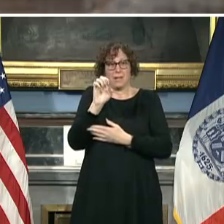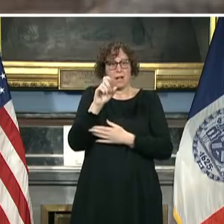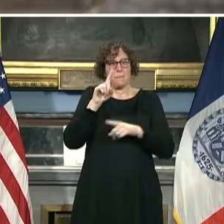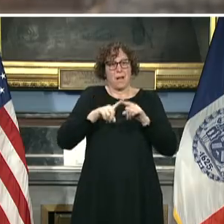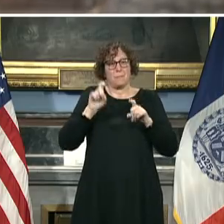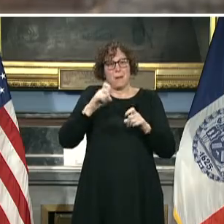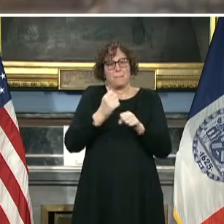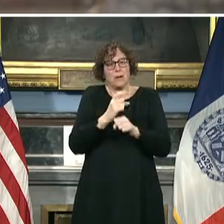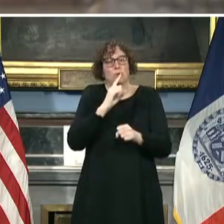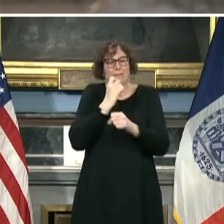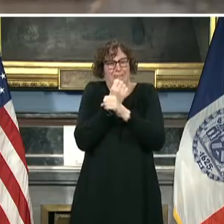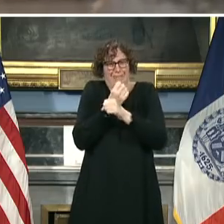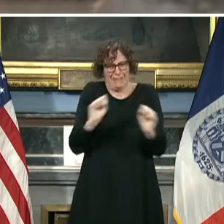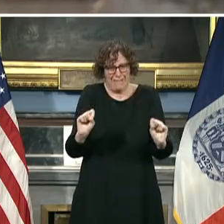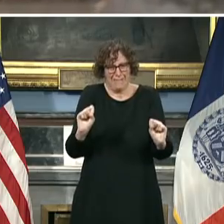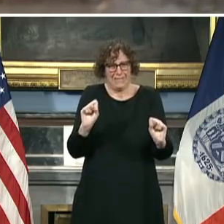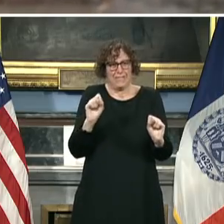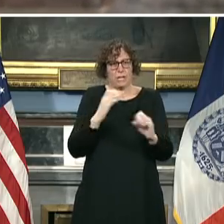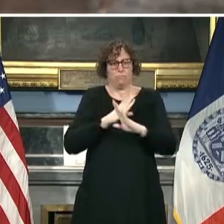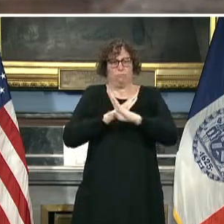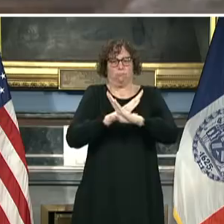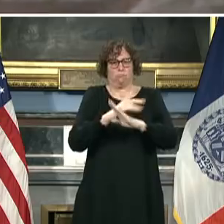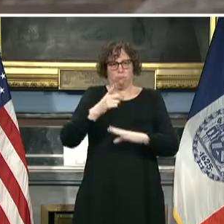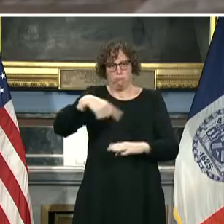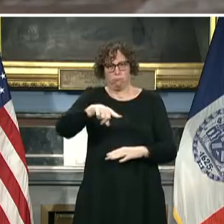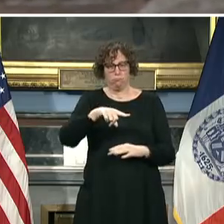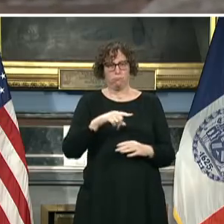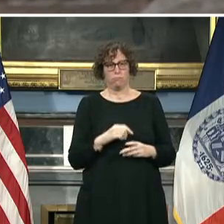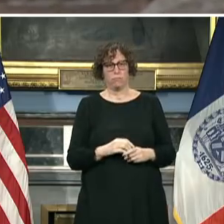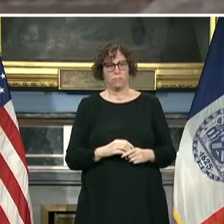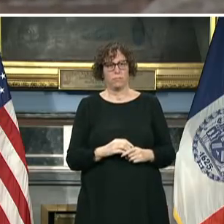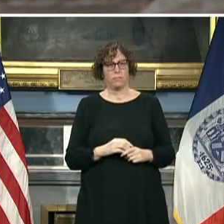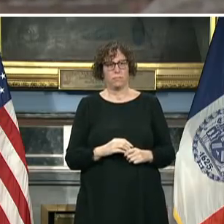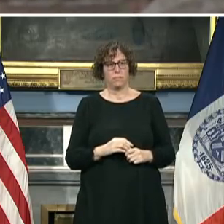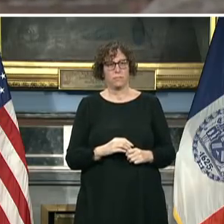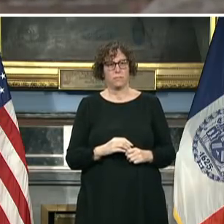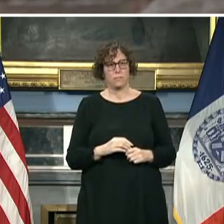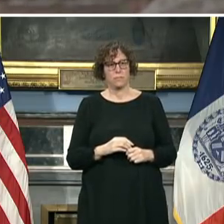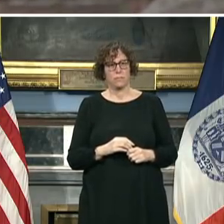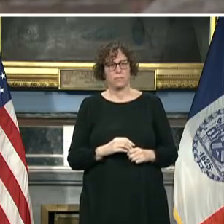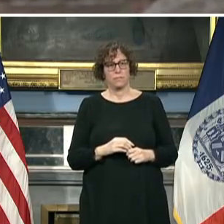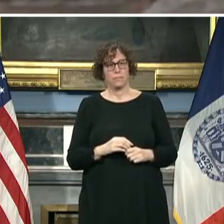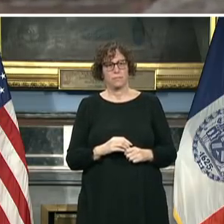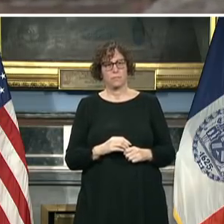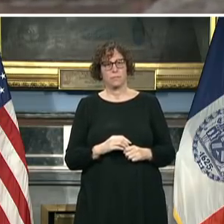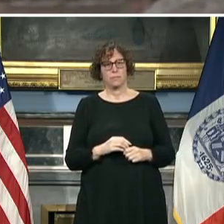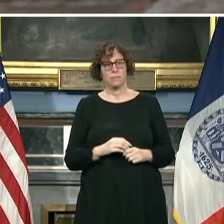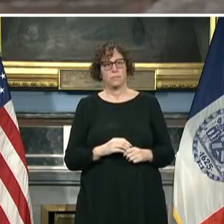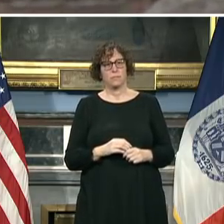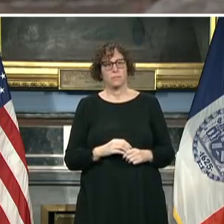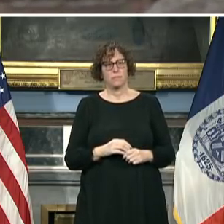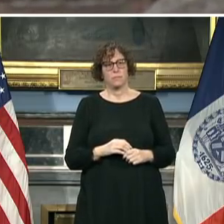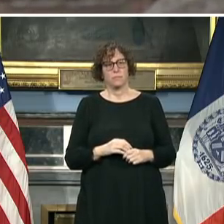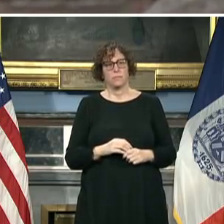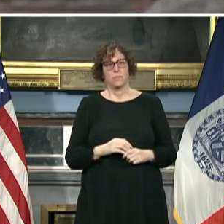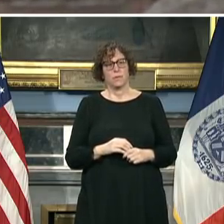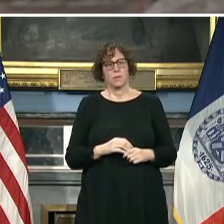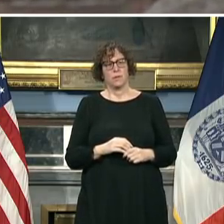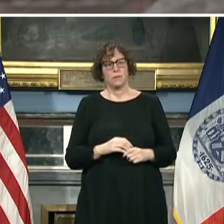IT IN A SECURE WAY.